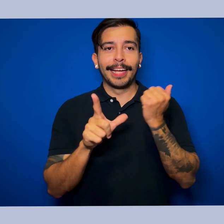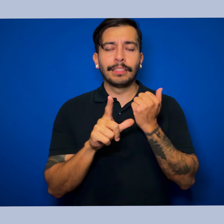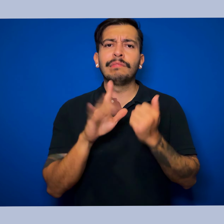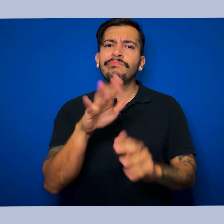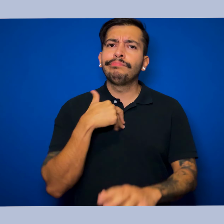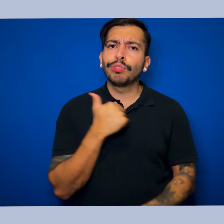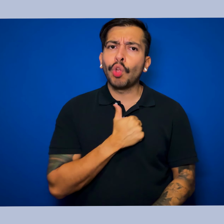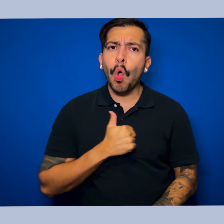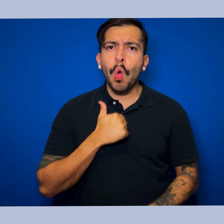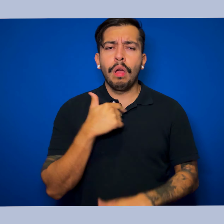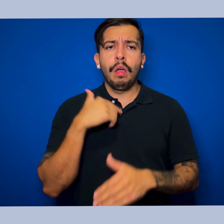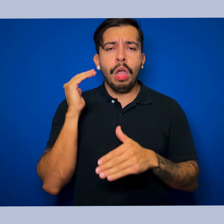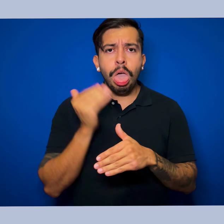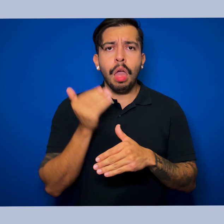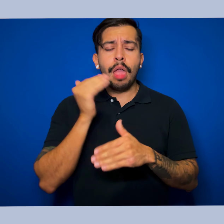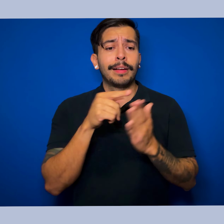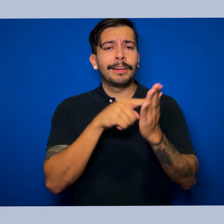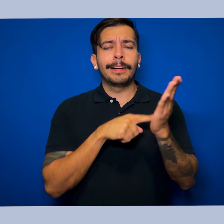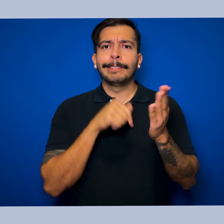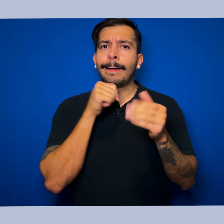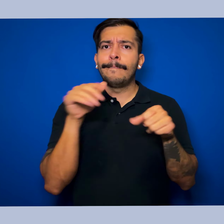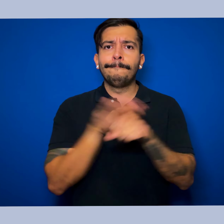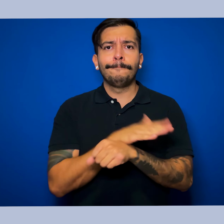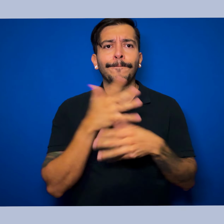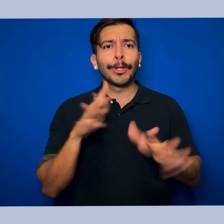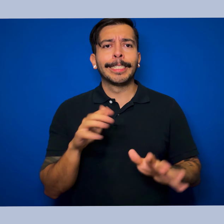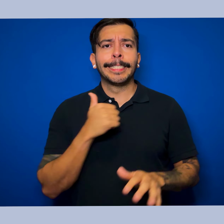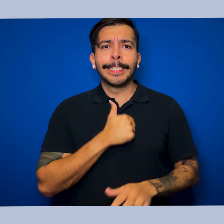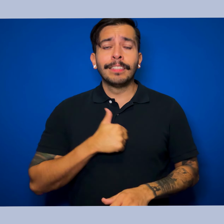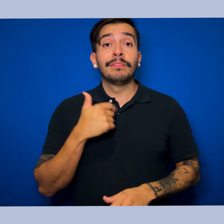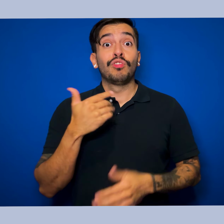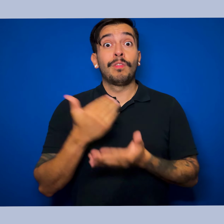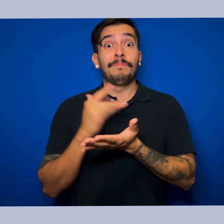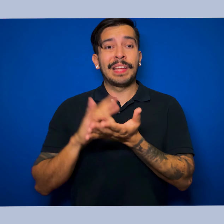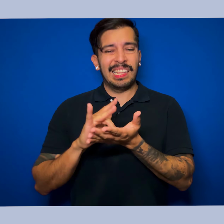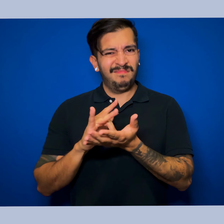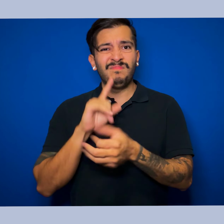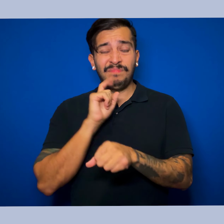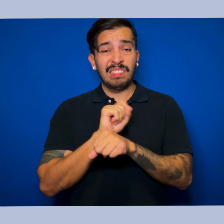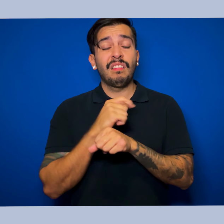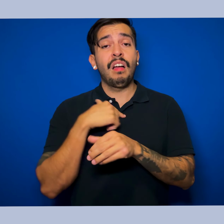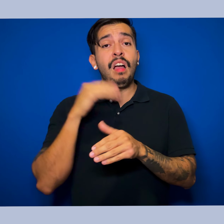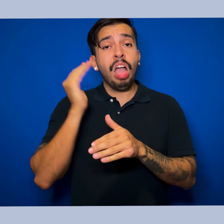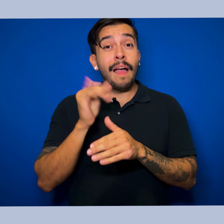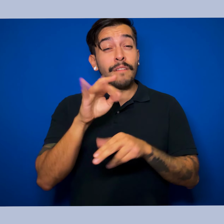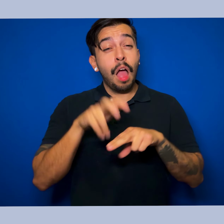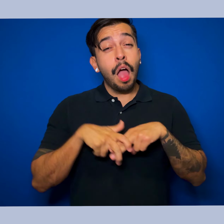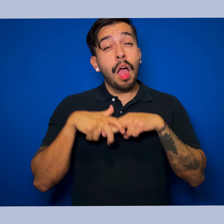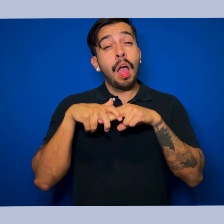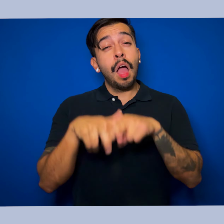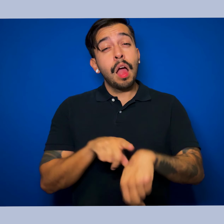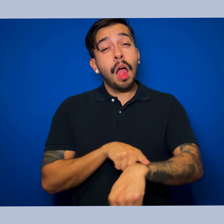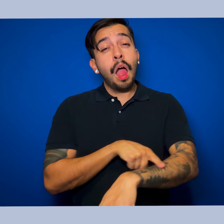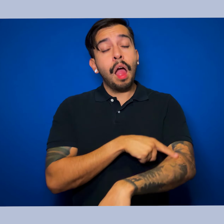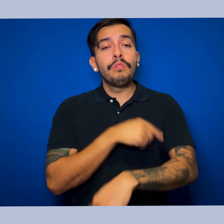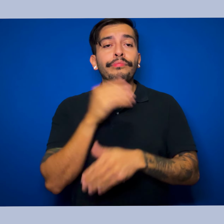I'm really sorry about the dozing off and incomplete notes. My new medication makes me sleepy if I sit for long periods of time.